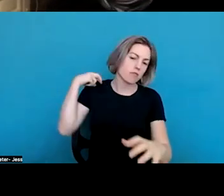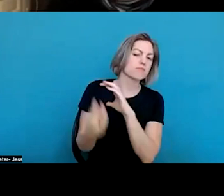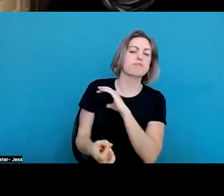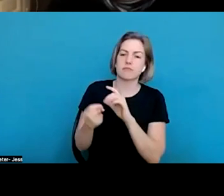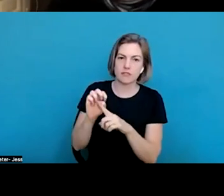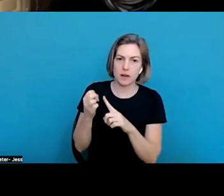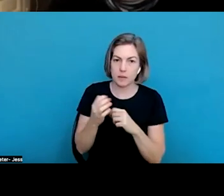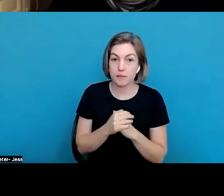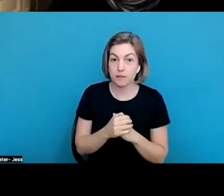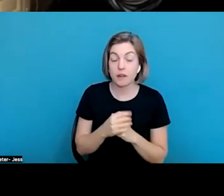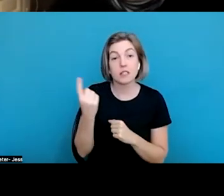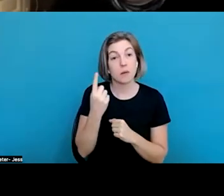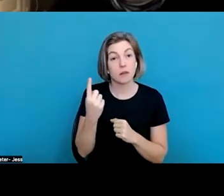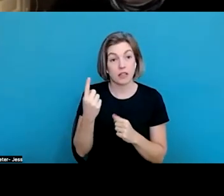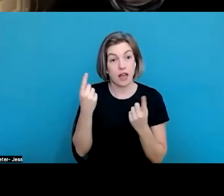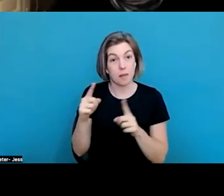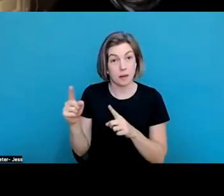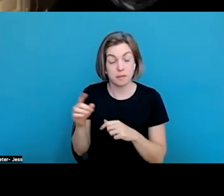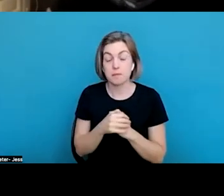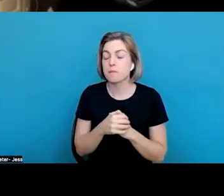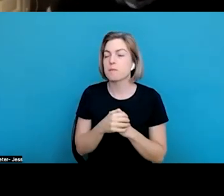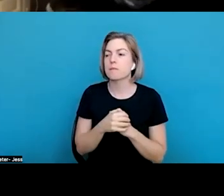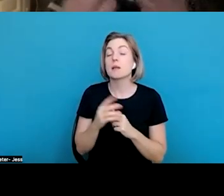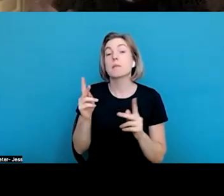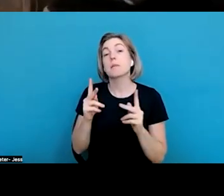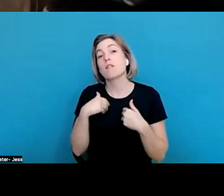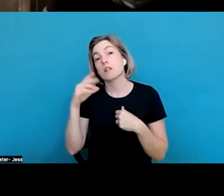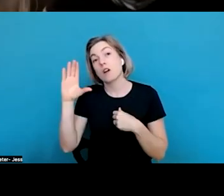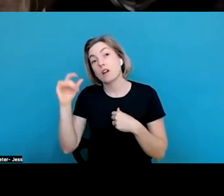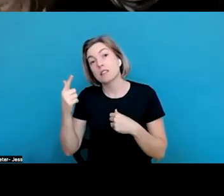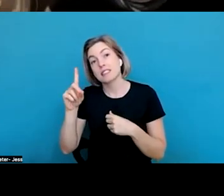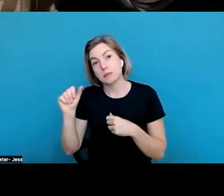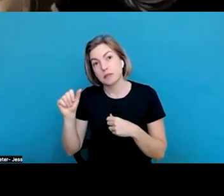is people with cognitive disabilities, --